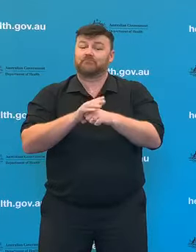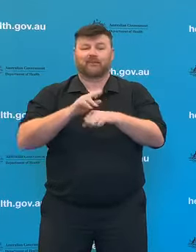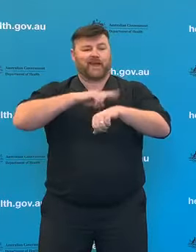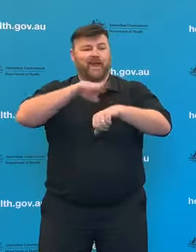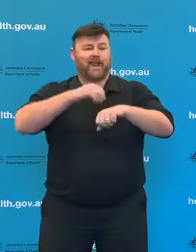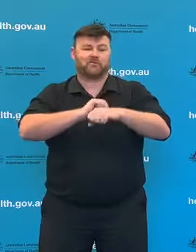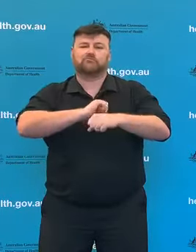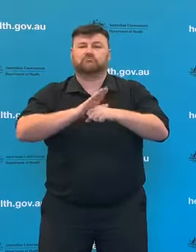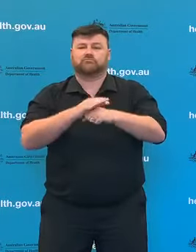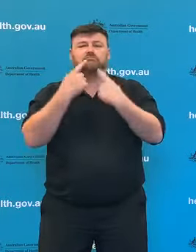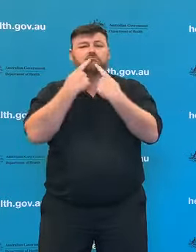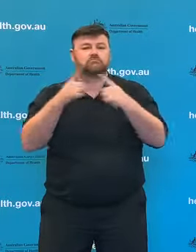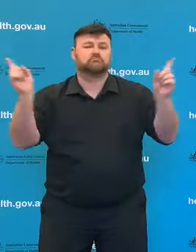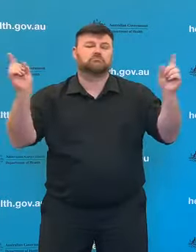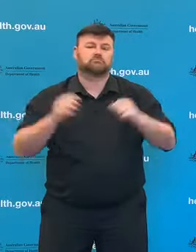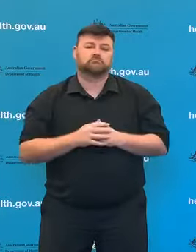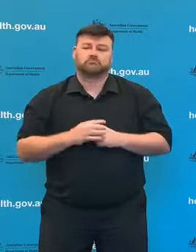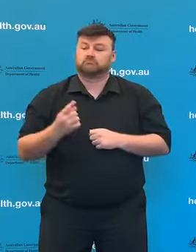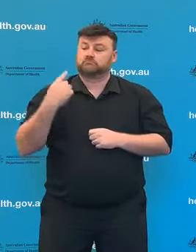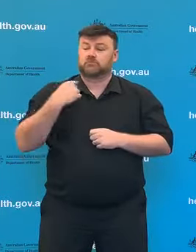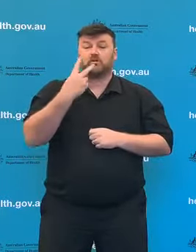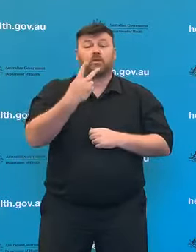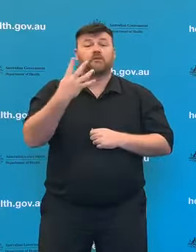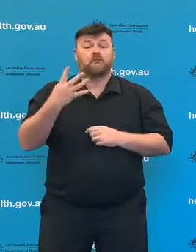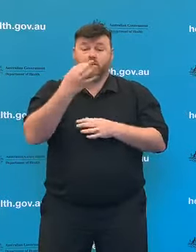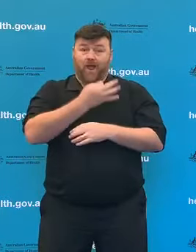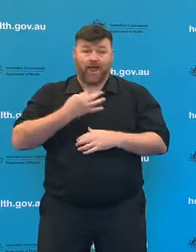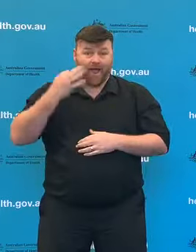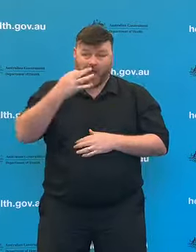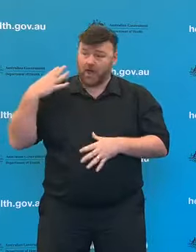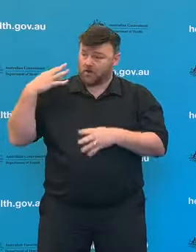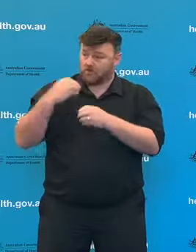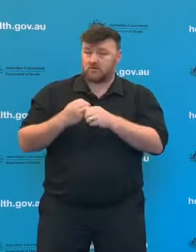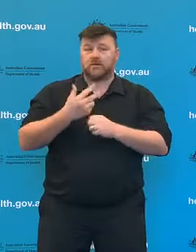In the past 24 hours 85 people have been diagnosed as new cases